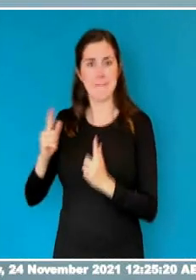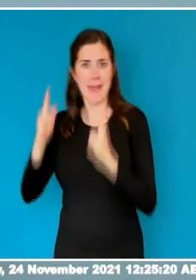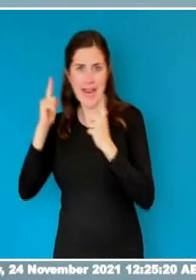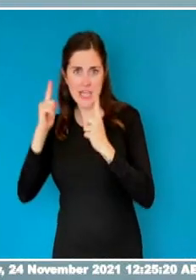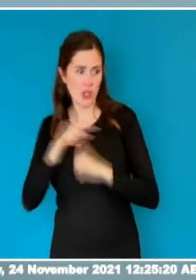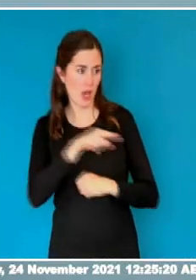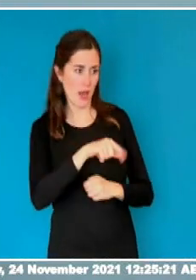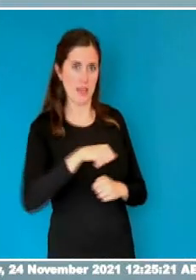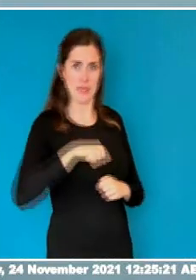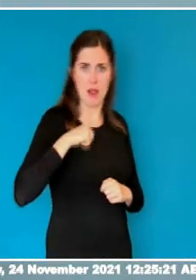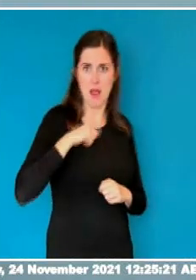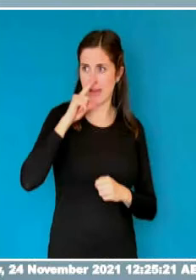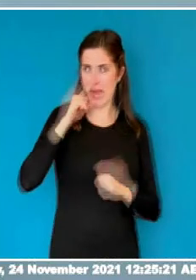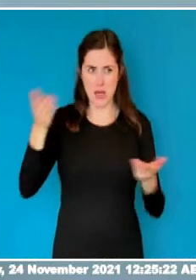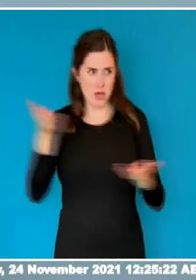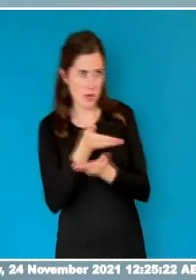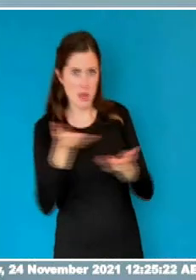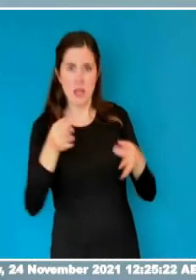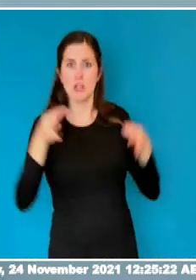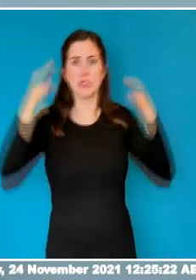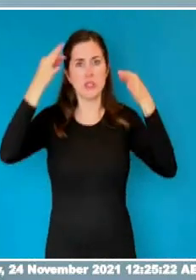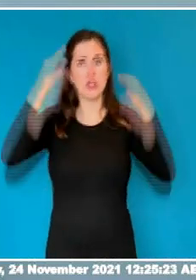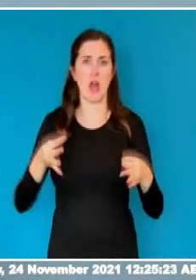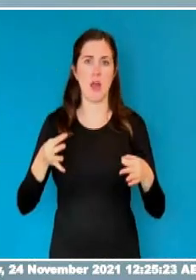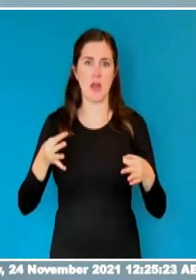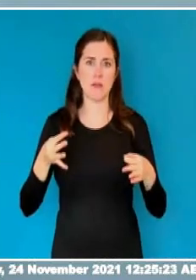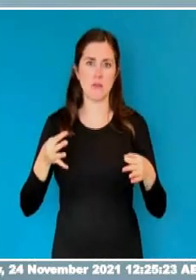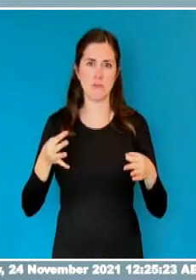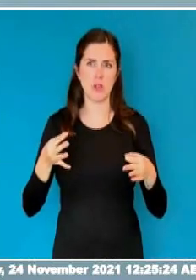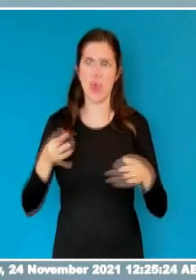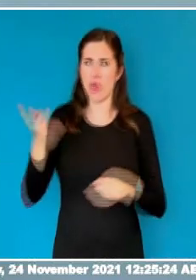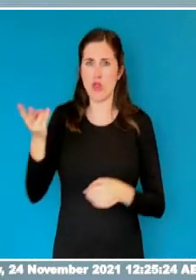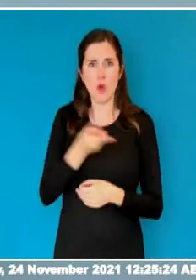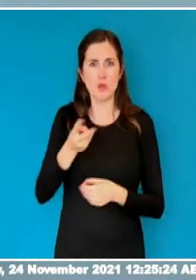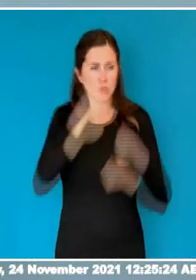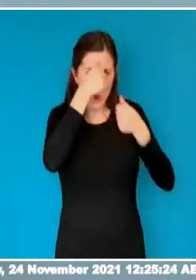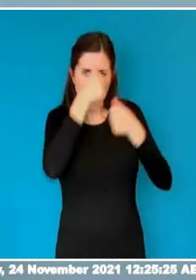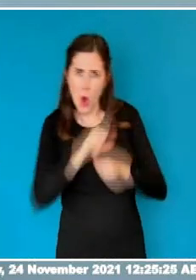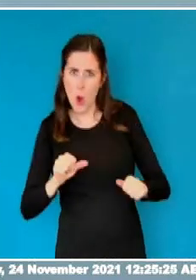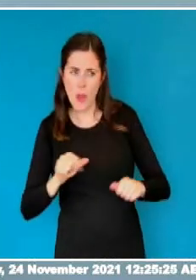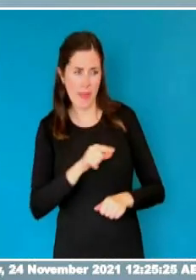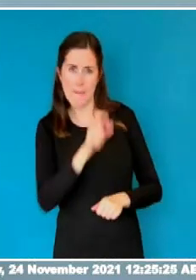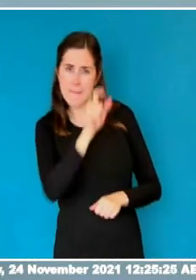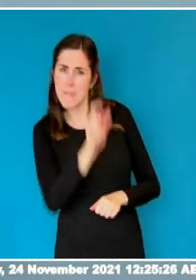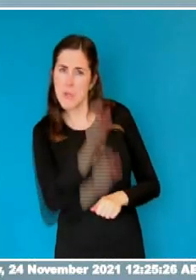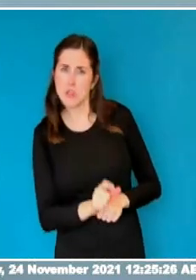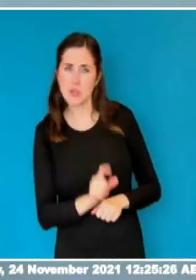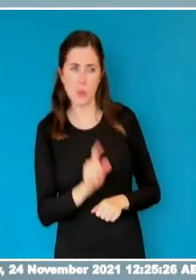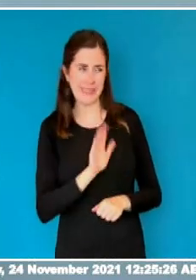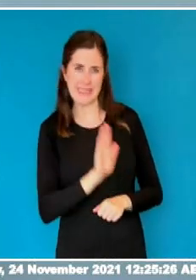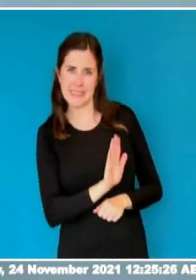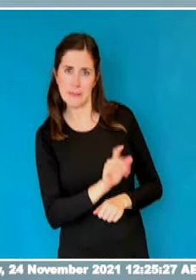and their manager, the two of who are in the best position to understand what might be required on the ground.